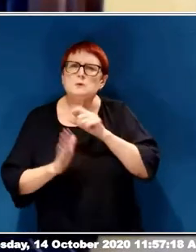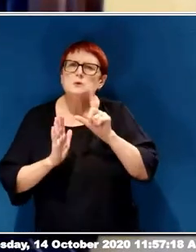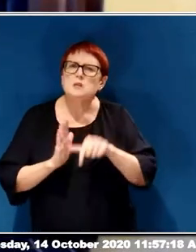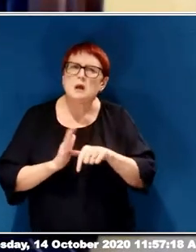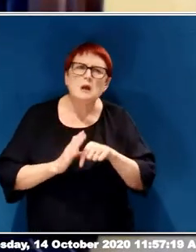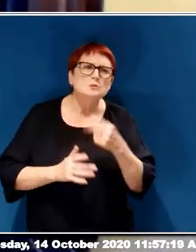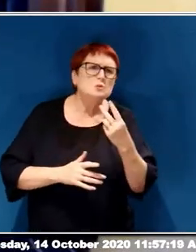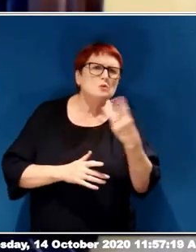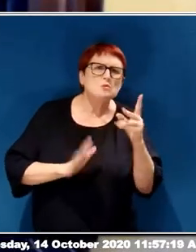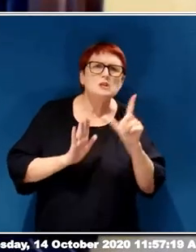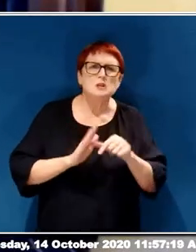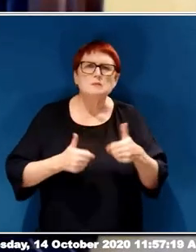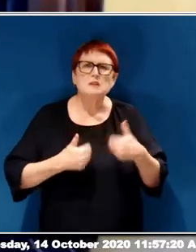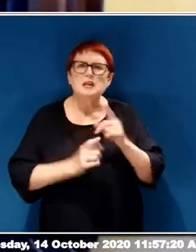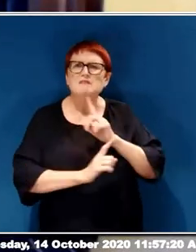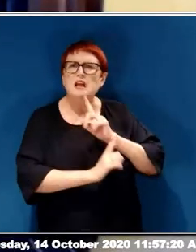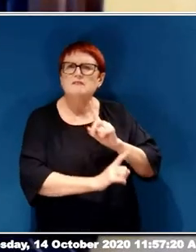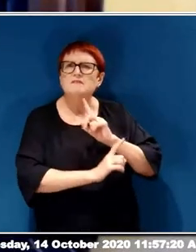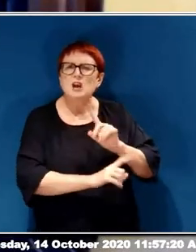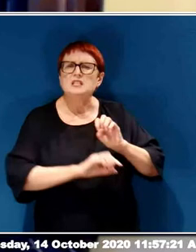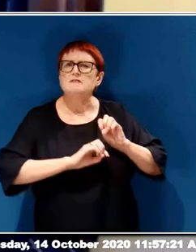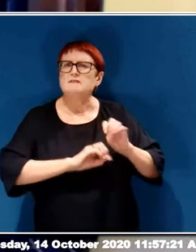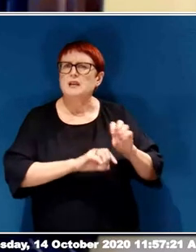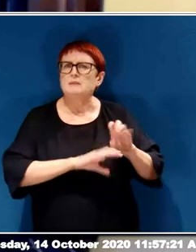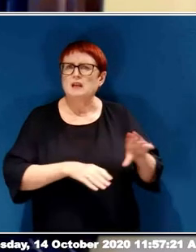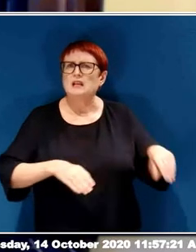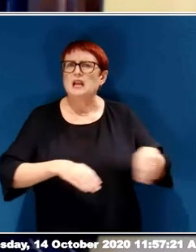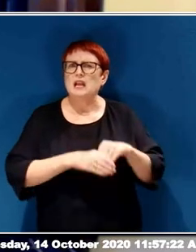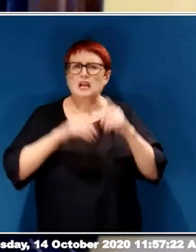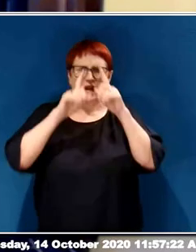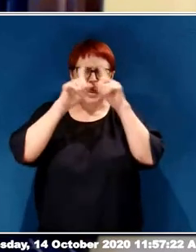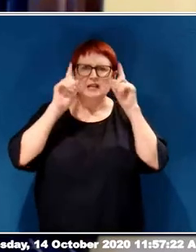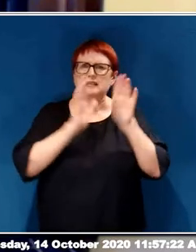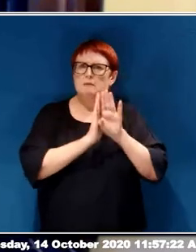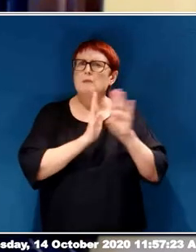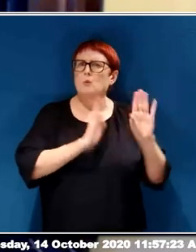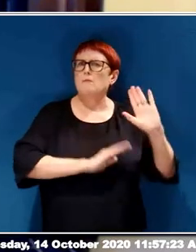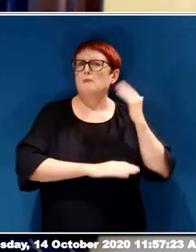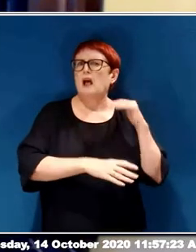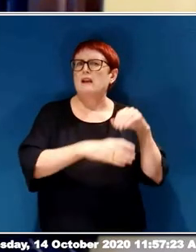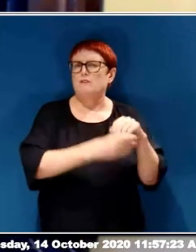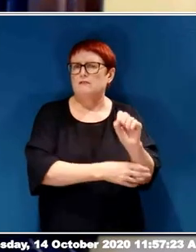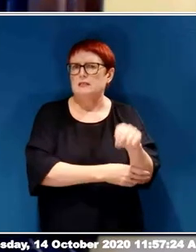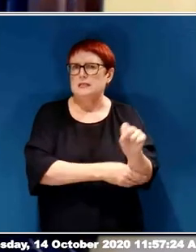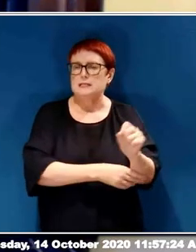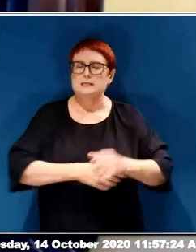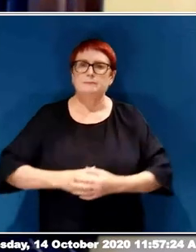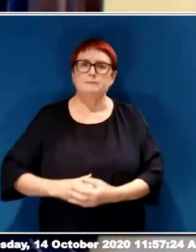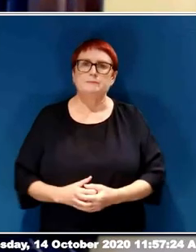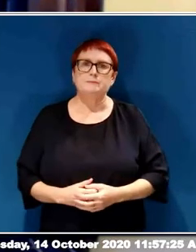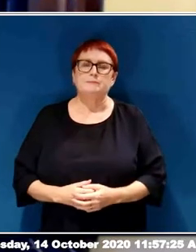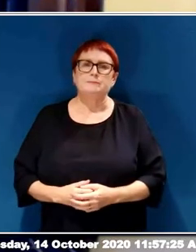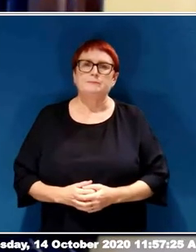of an academic board. Your curriculum vitae is extremely extensive.